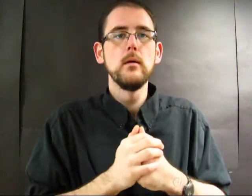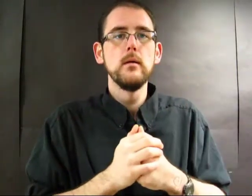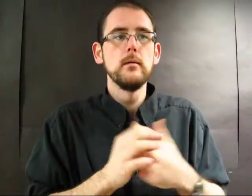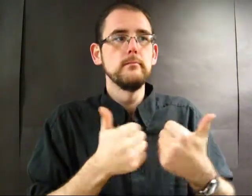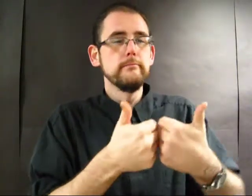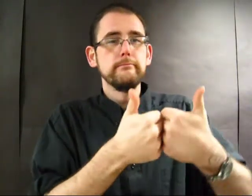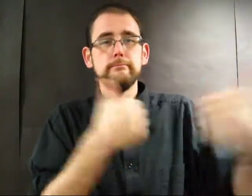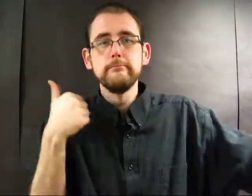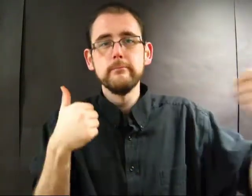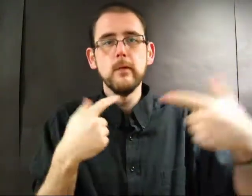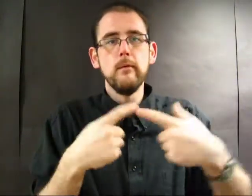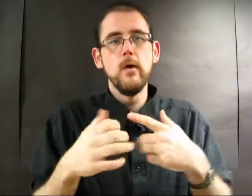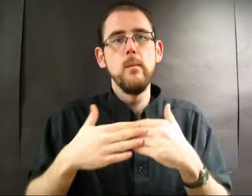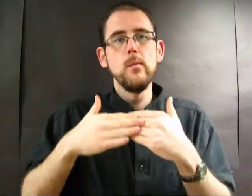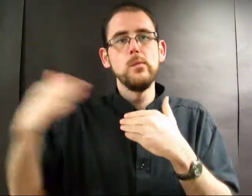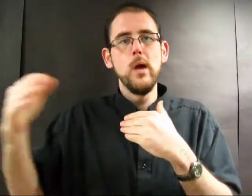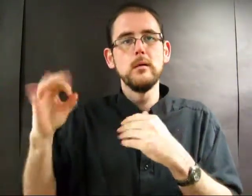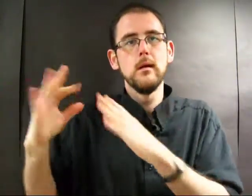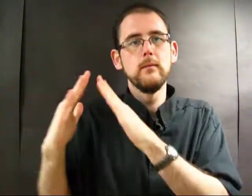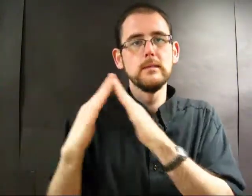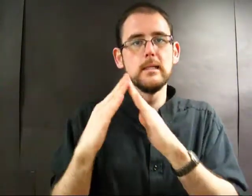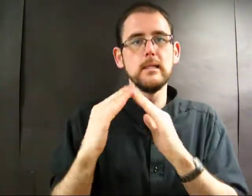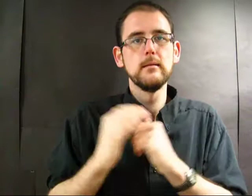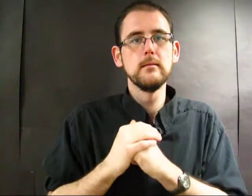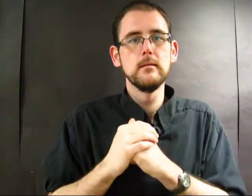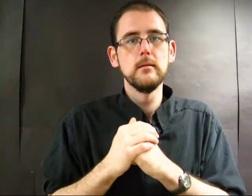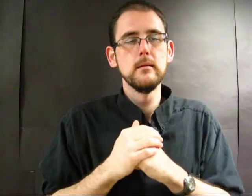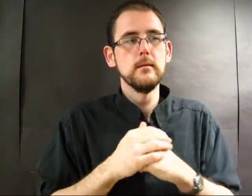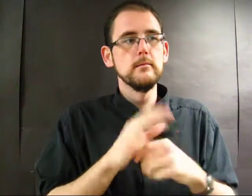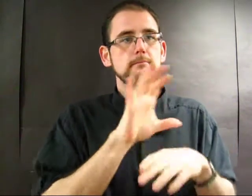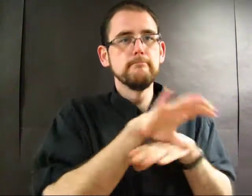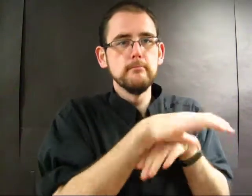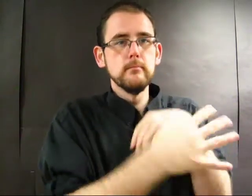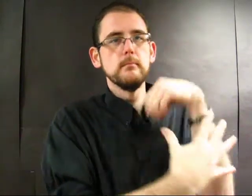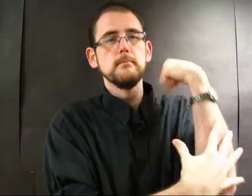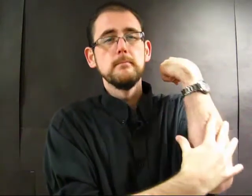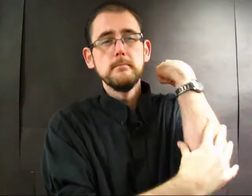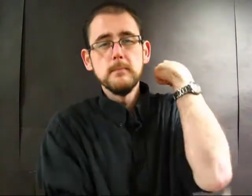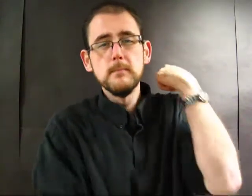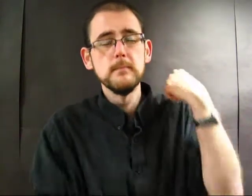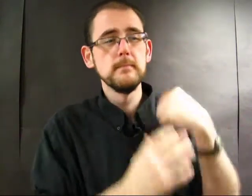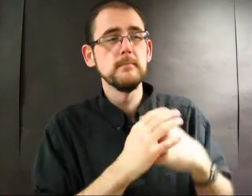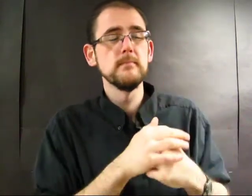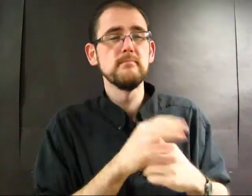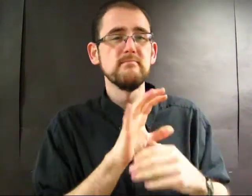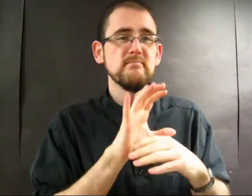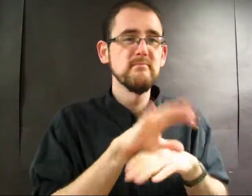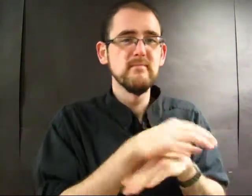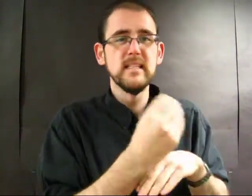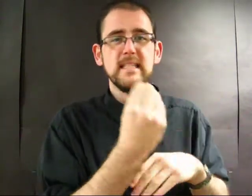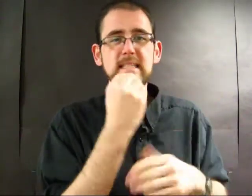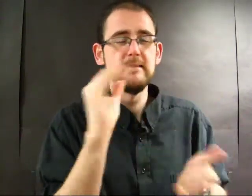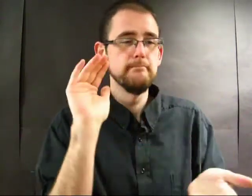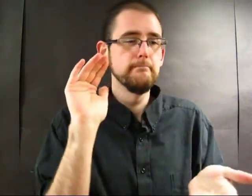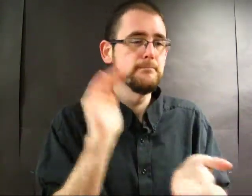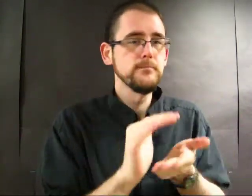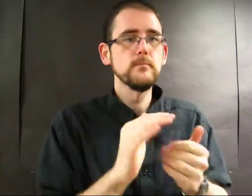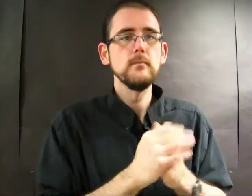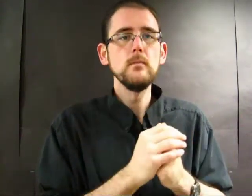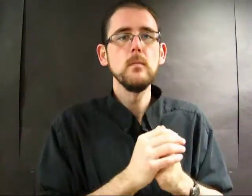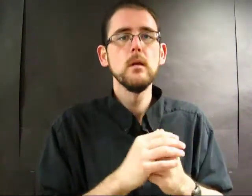Segregated from the rest of the city, the Jews were forced into poverty and starvation.